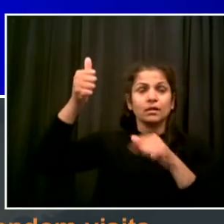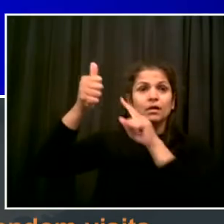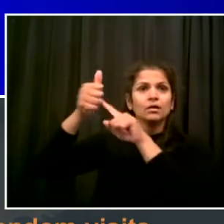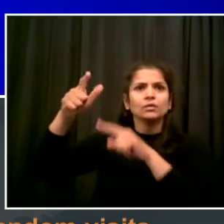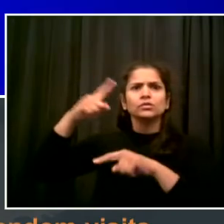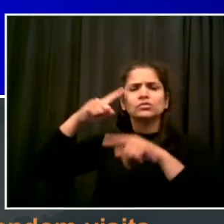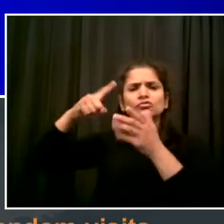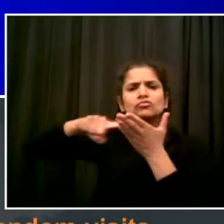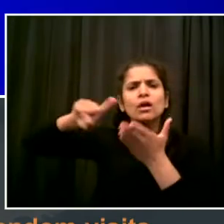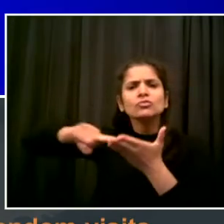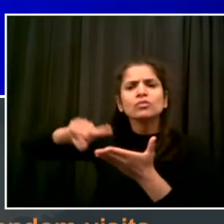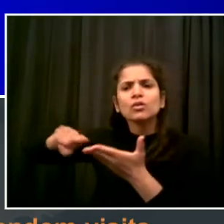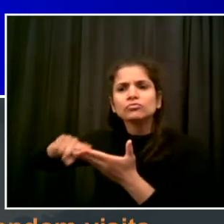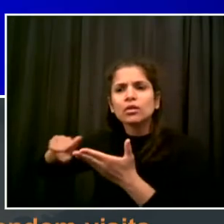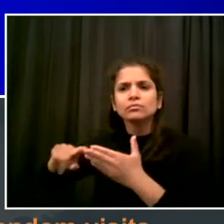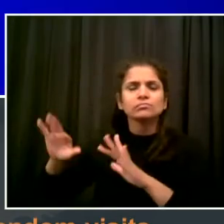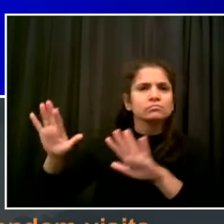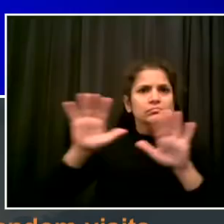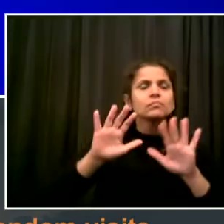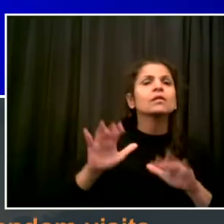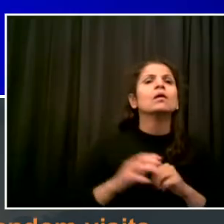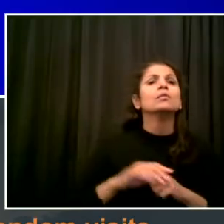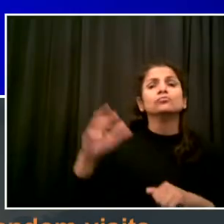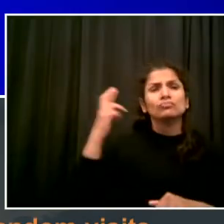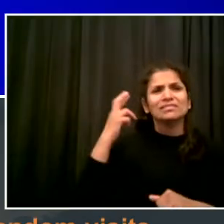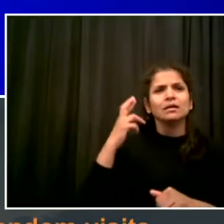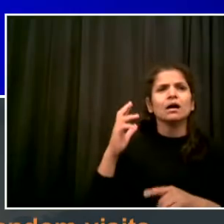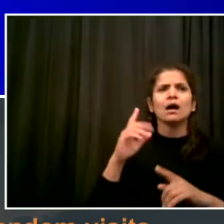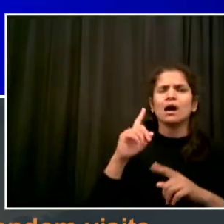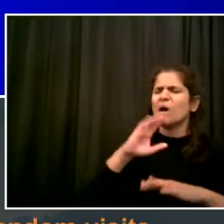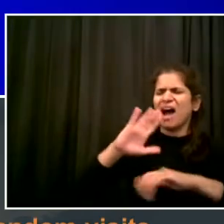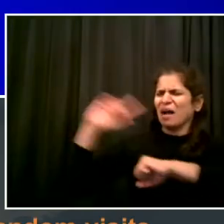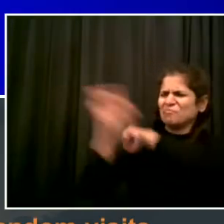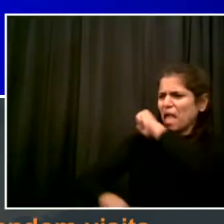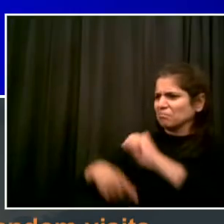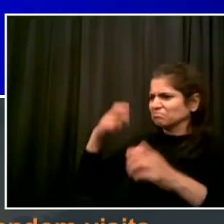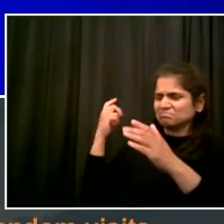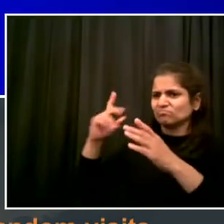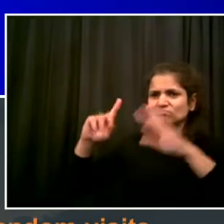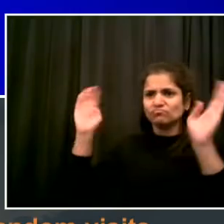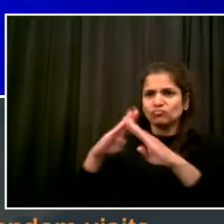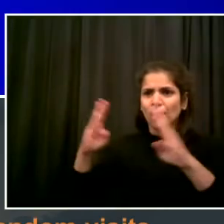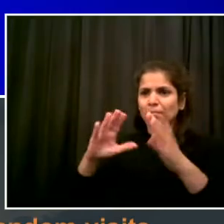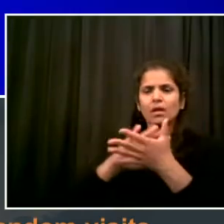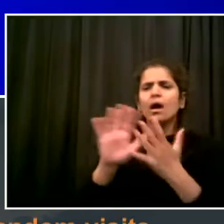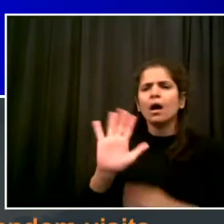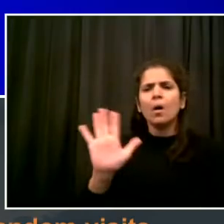AGENCIES GOING OUT AND DOING RANDOM INSPECTIONS. LOOKING AHOW THINGS ARE